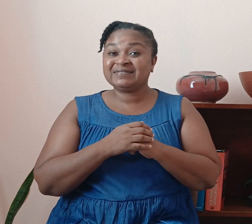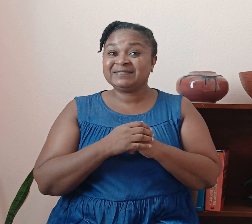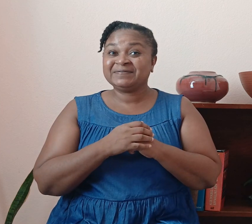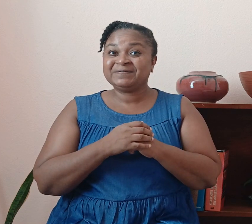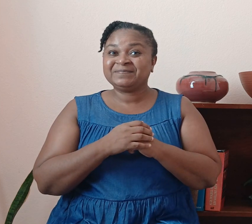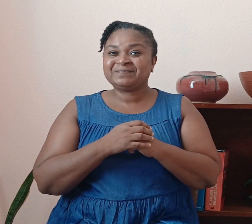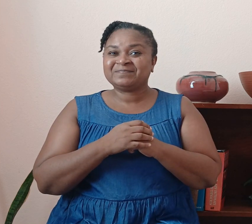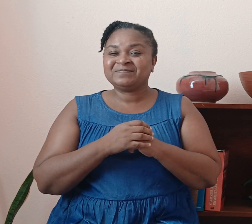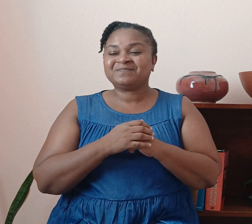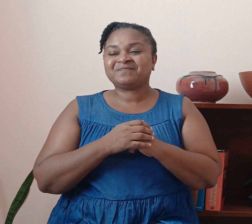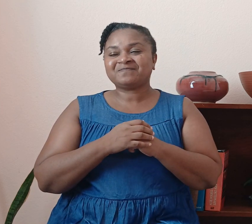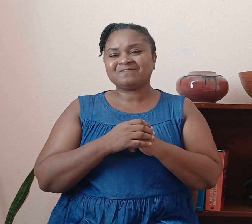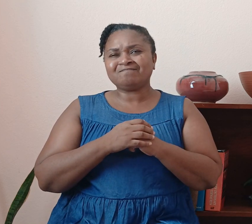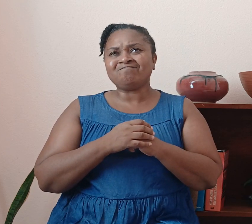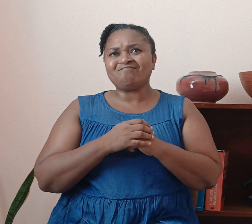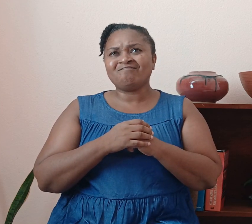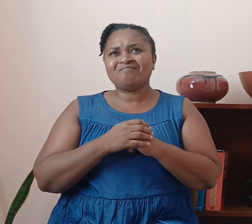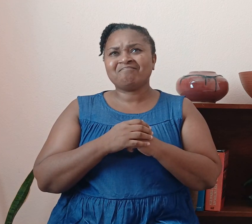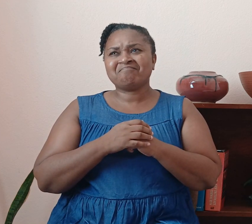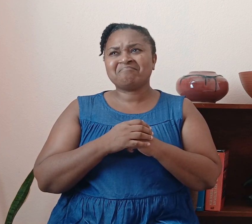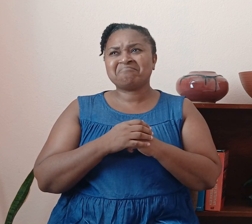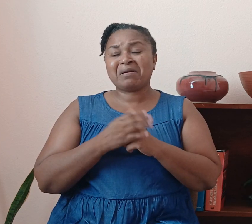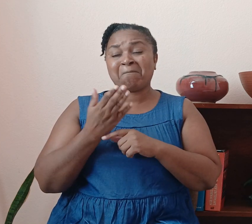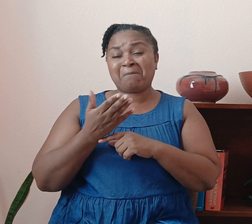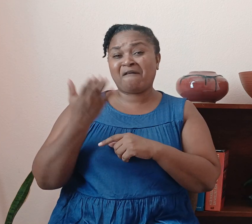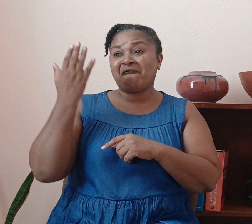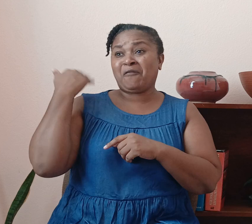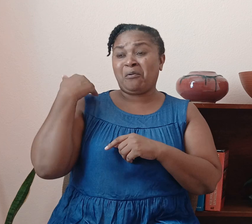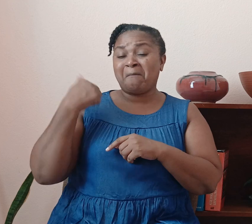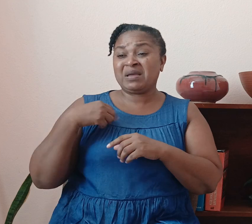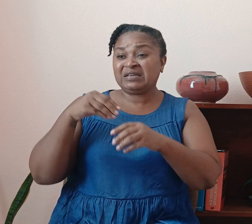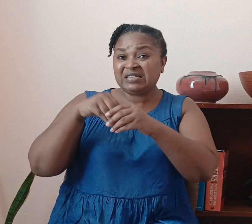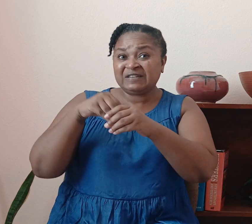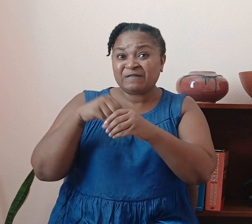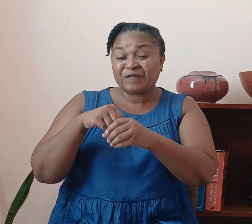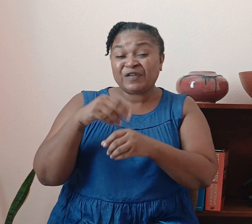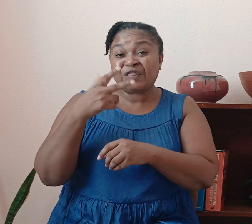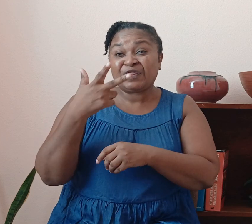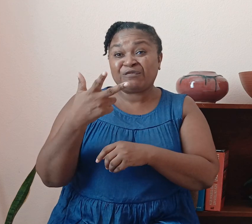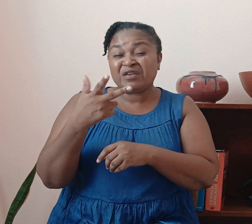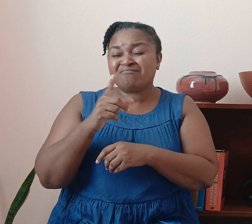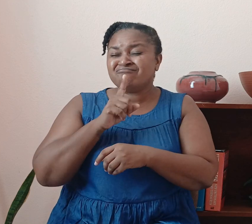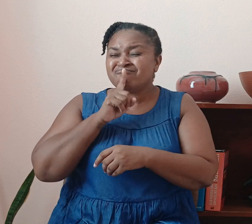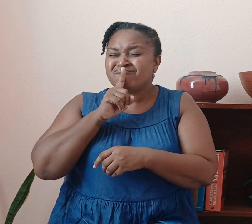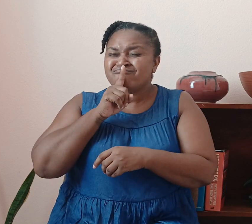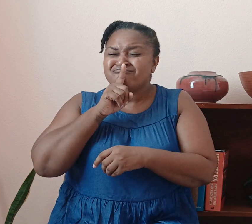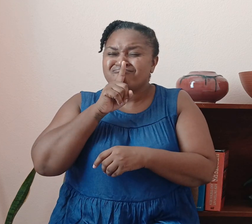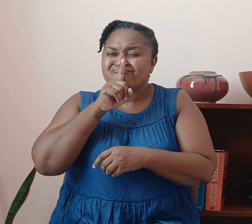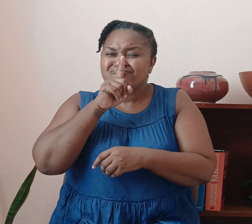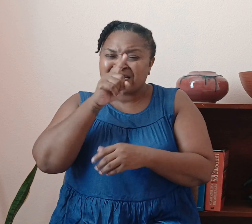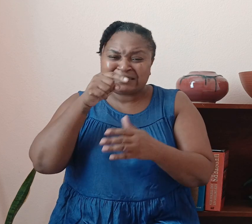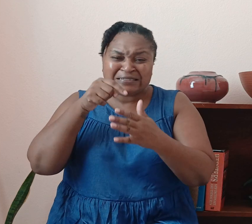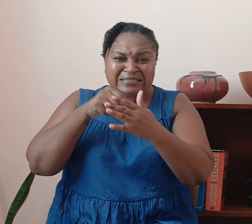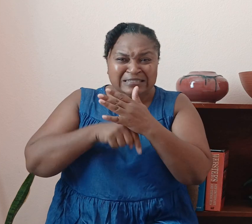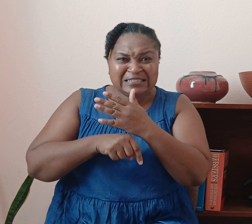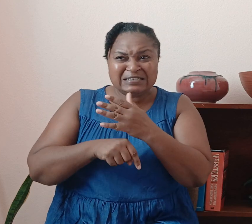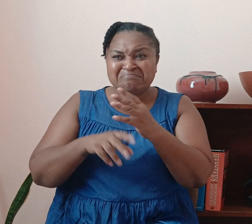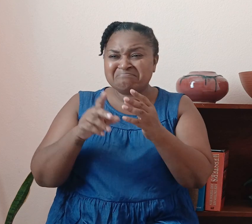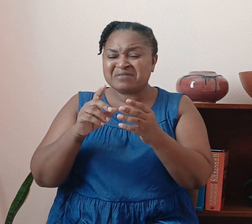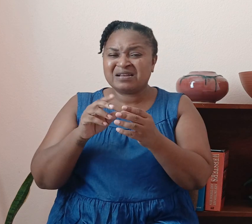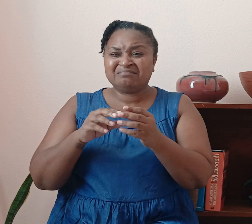I have participated in three extremely meaningful All-night prayer meetings in